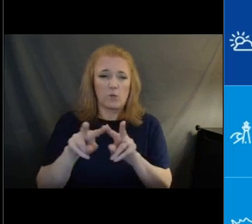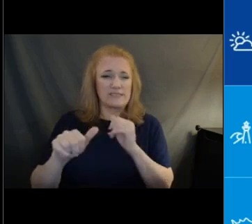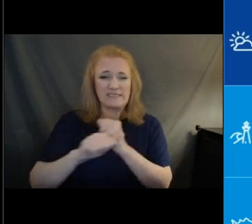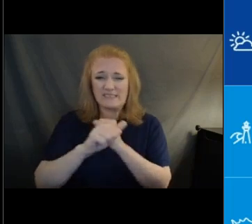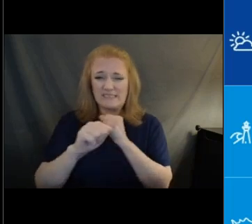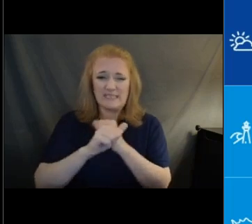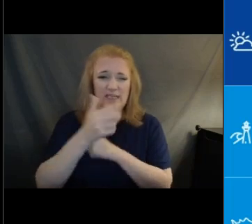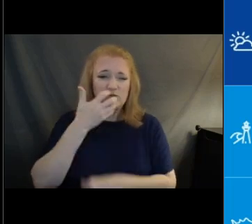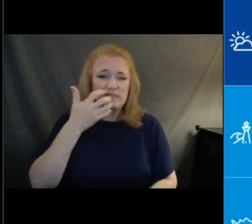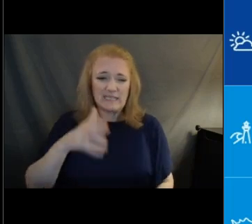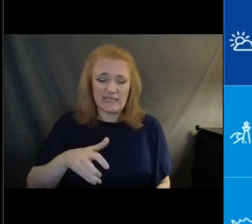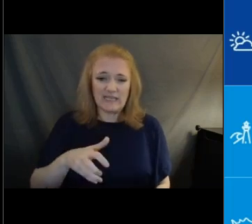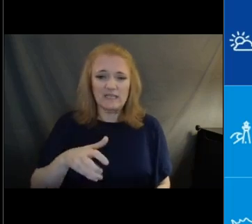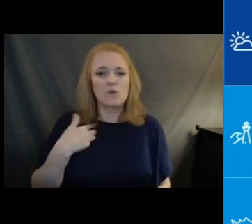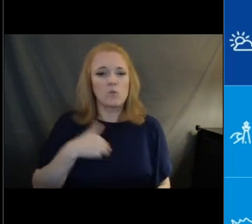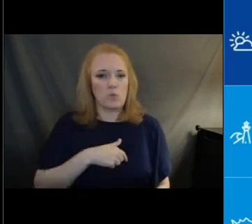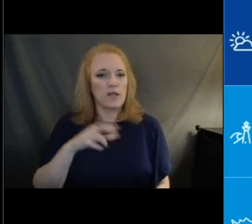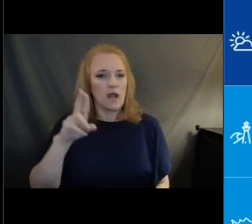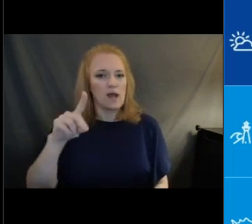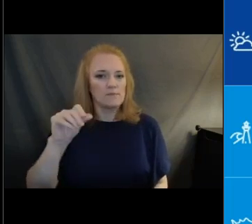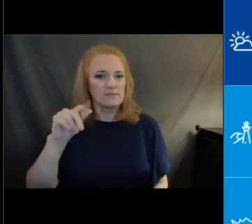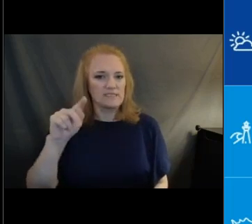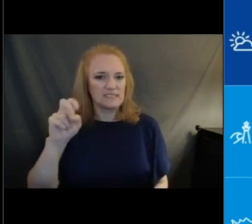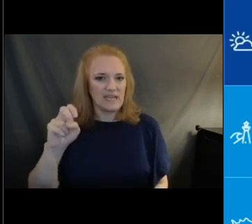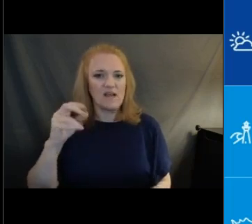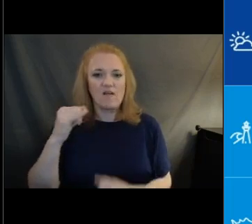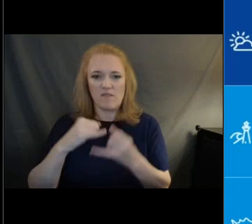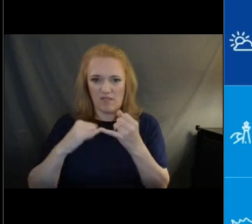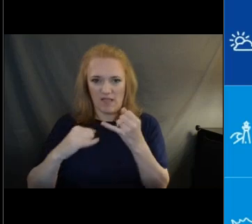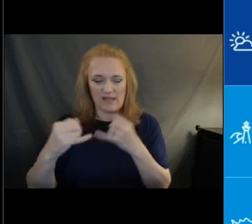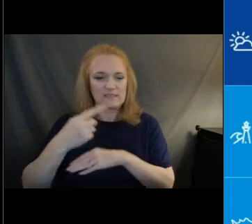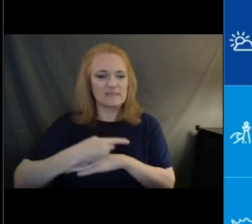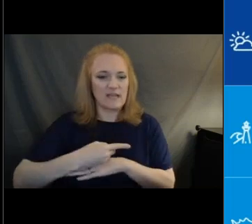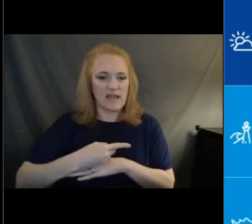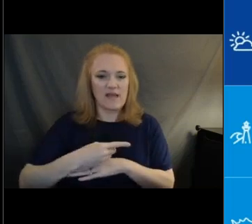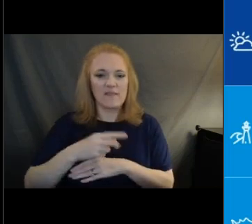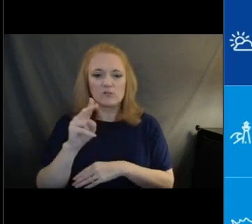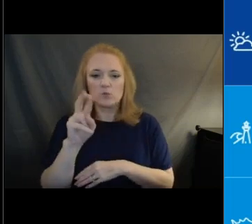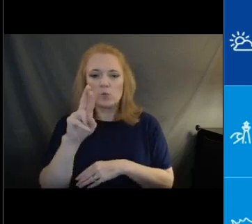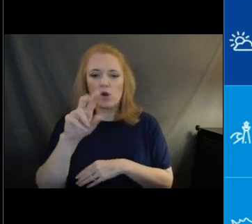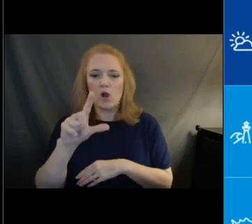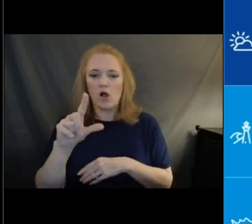on the third Thursday of the month and also on the last day. The URL link is available there,